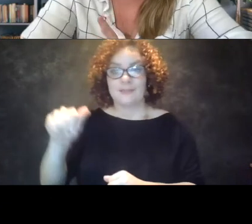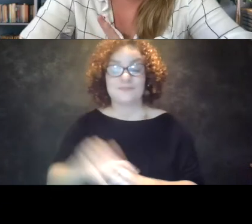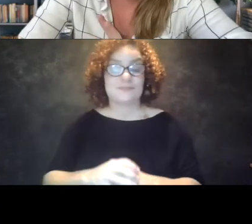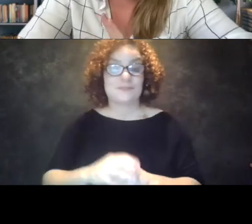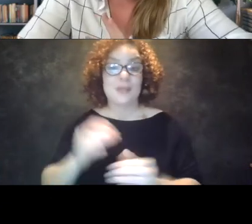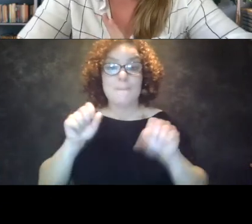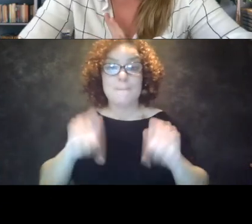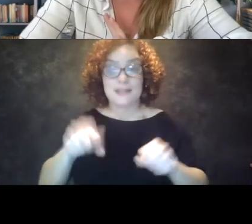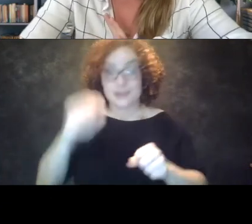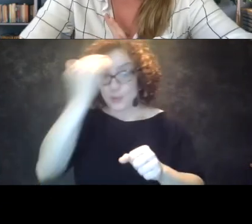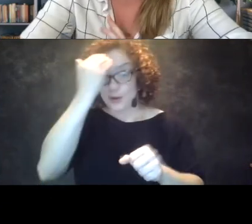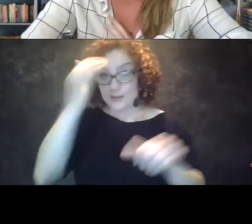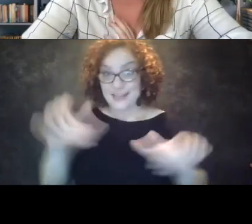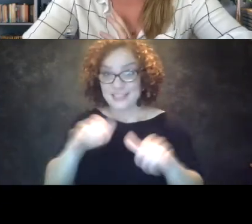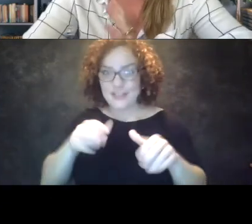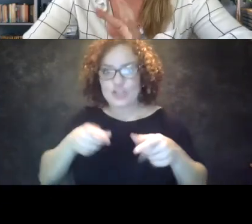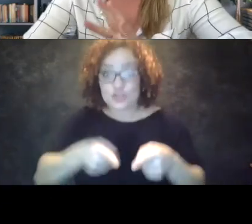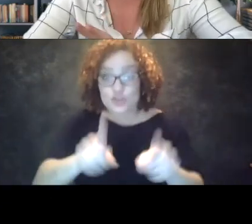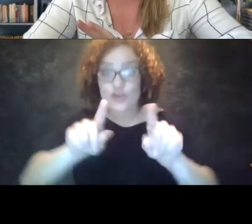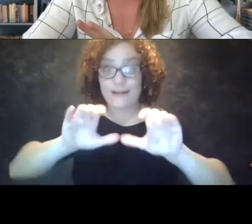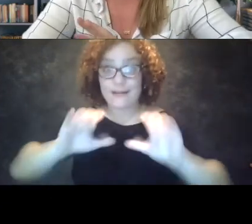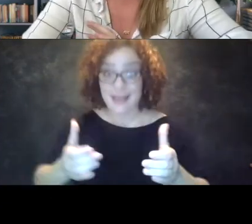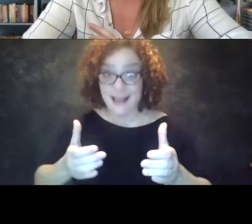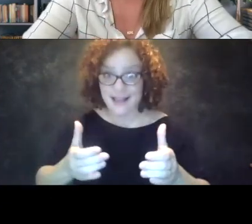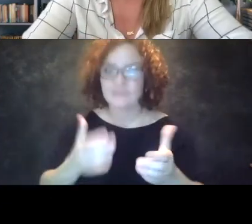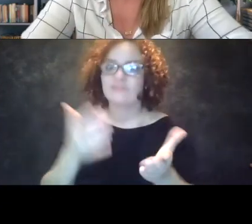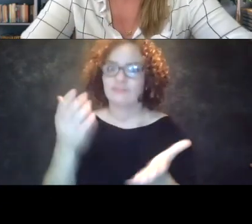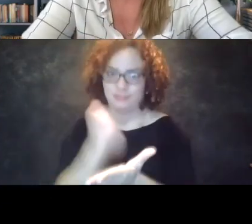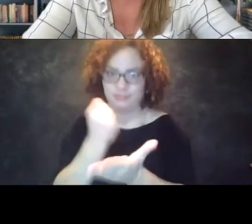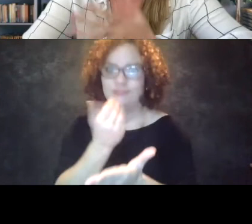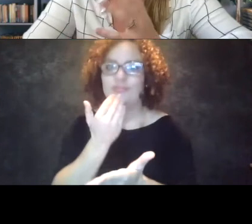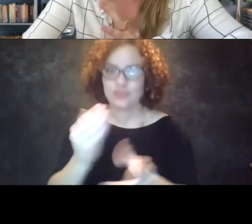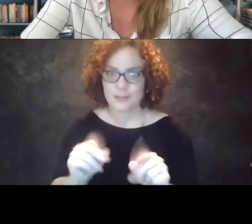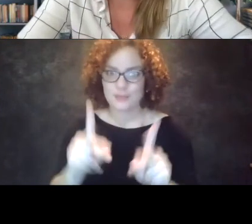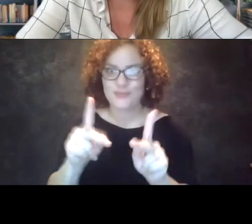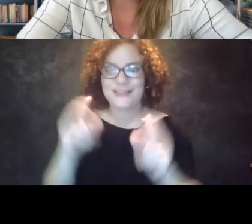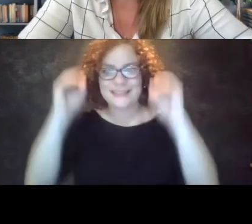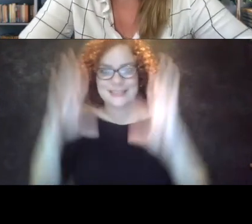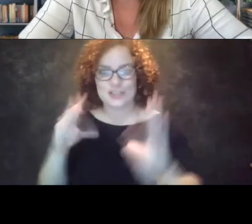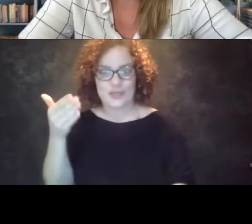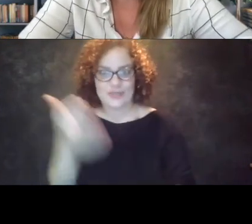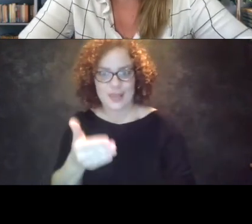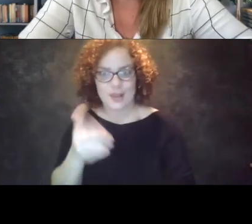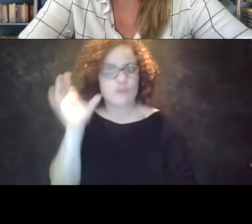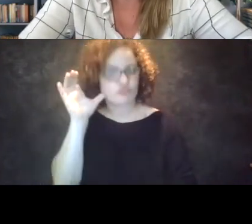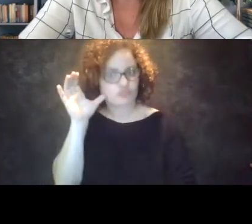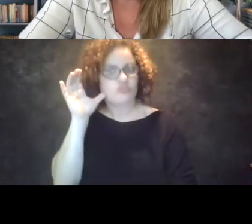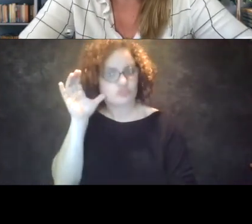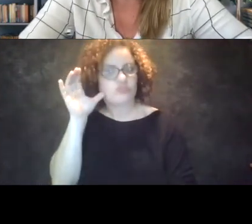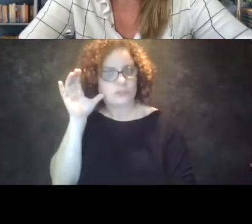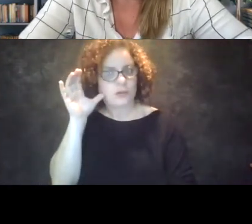ed teacher was there and listening so it's kind of like they also got to enjoy the activity.